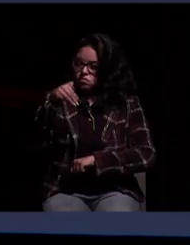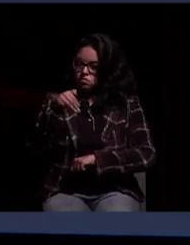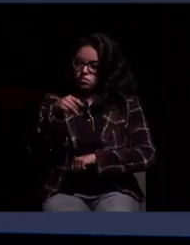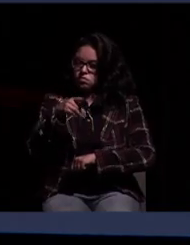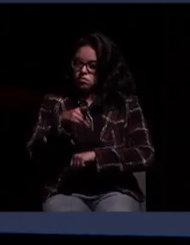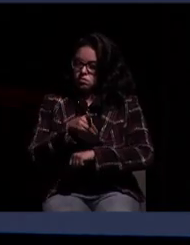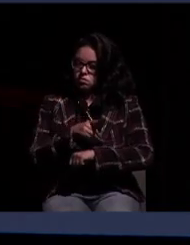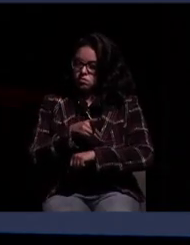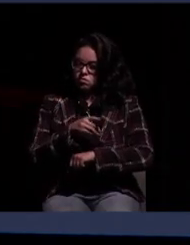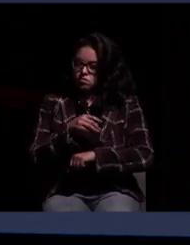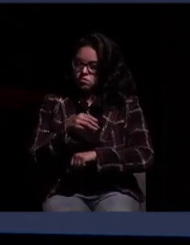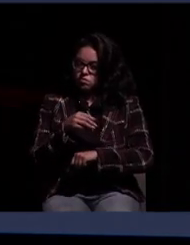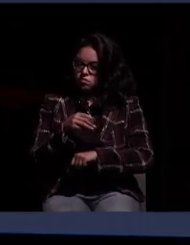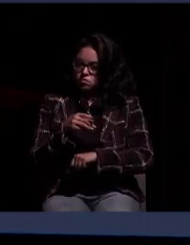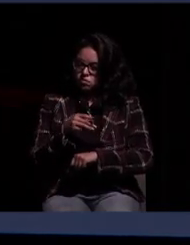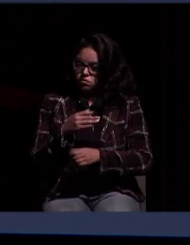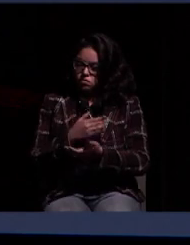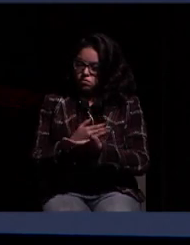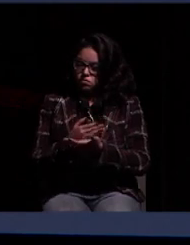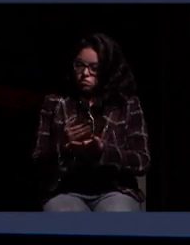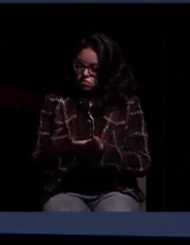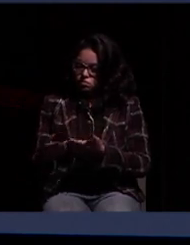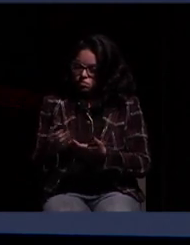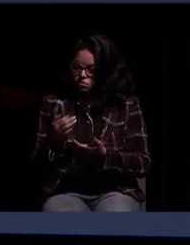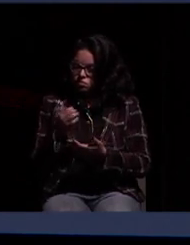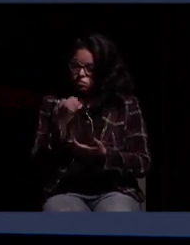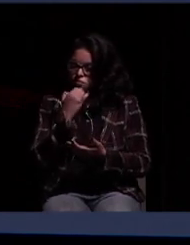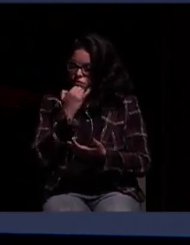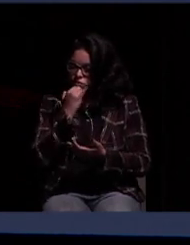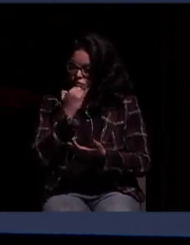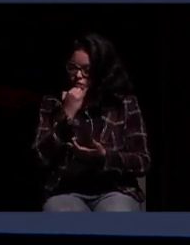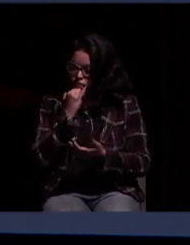Considering scientific initiation, Master’s and Doctor’s degrees.